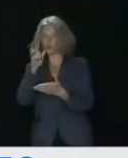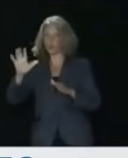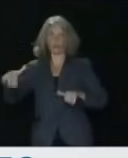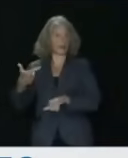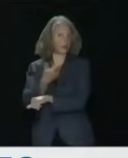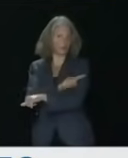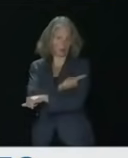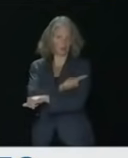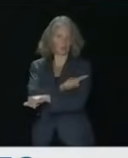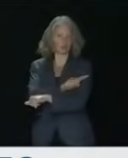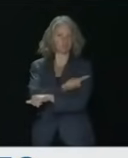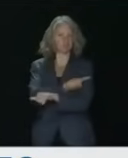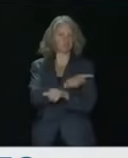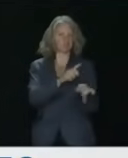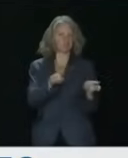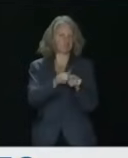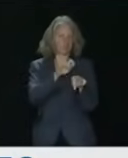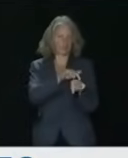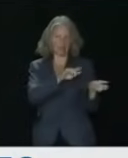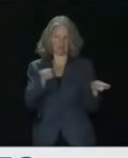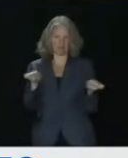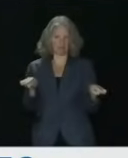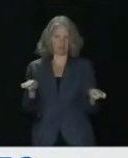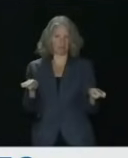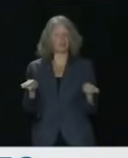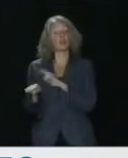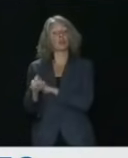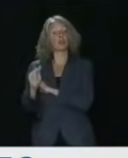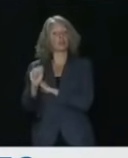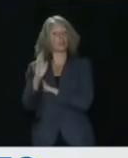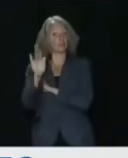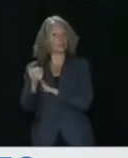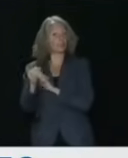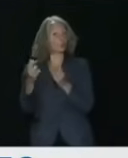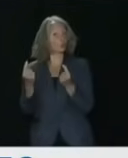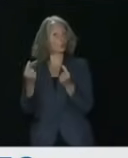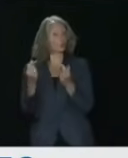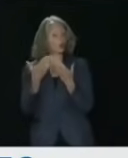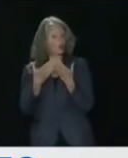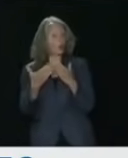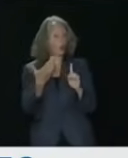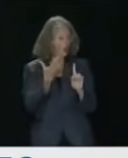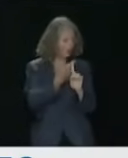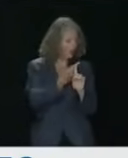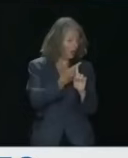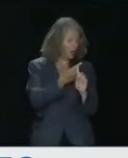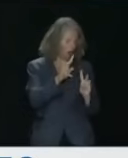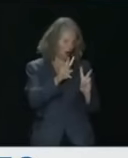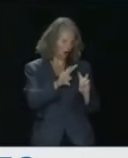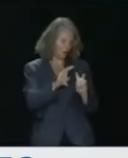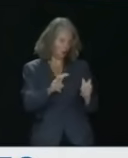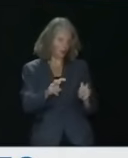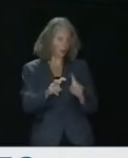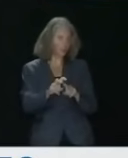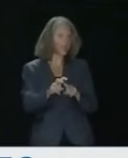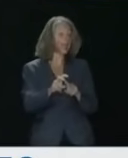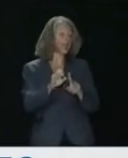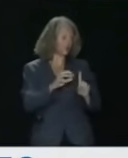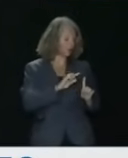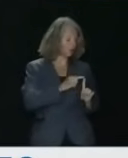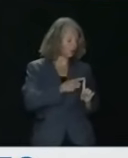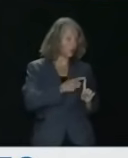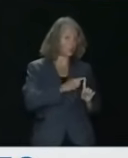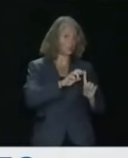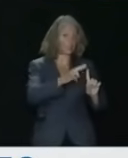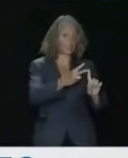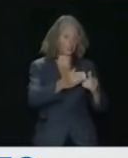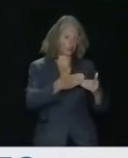SAME TIME AS FIRST DOSES ARE